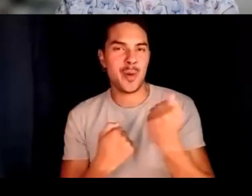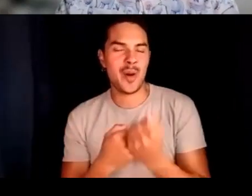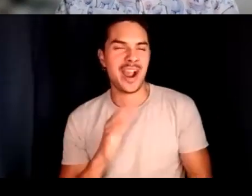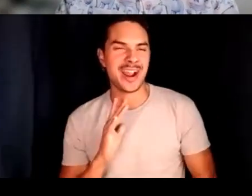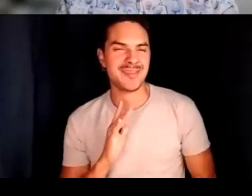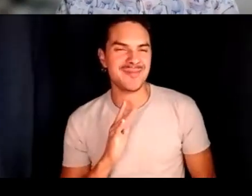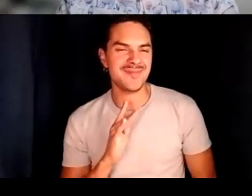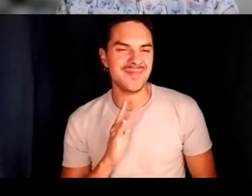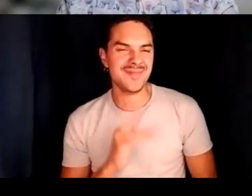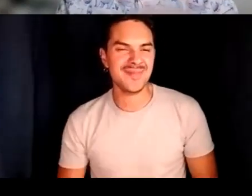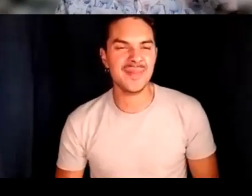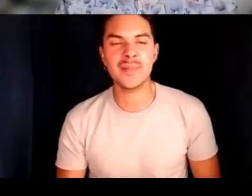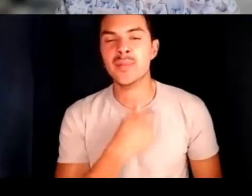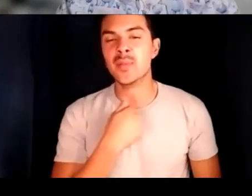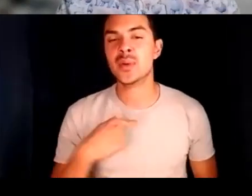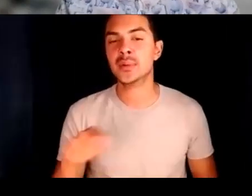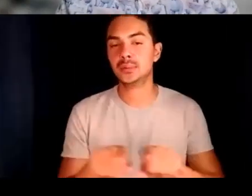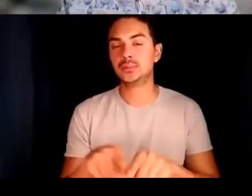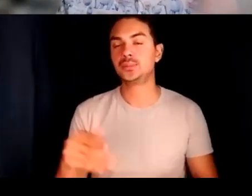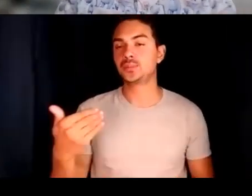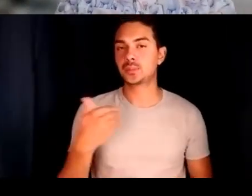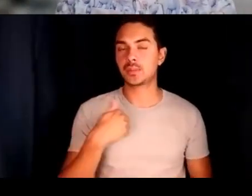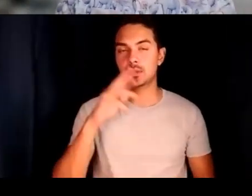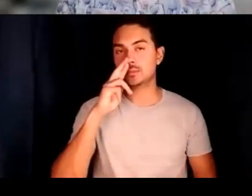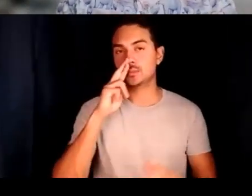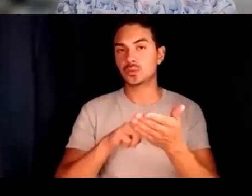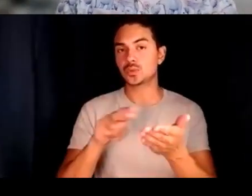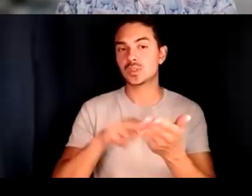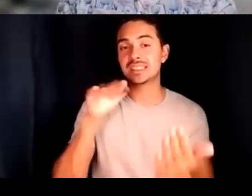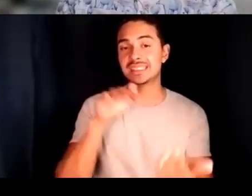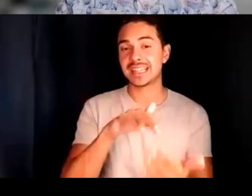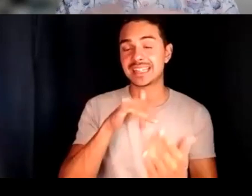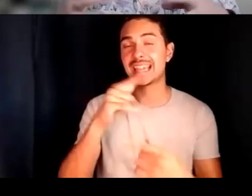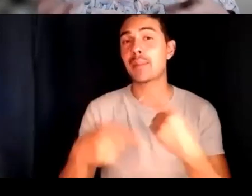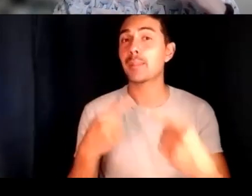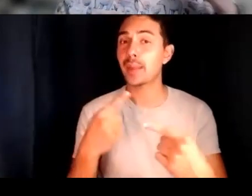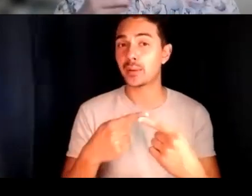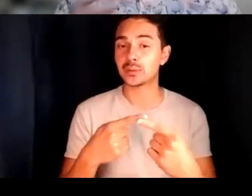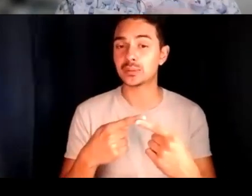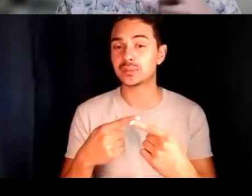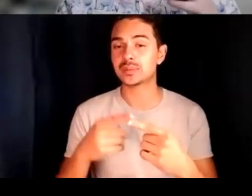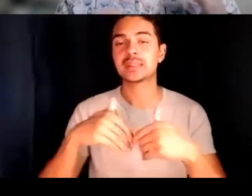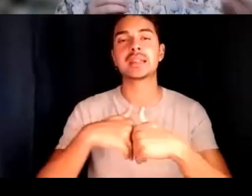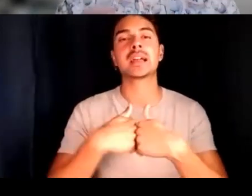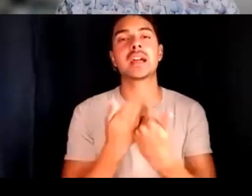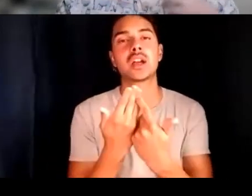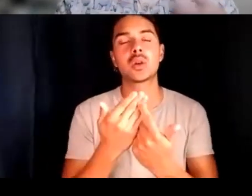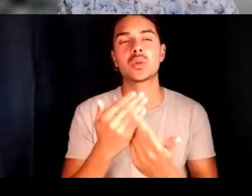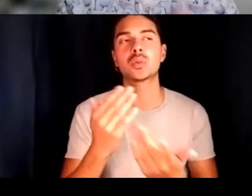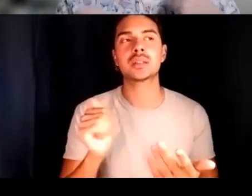And we also have a research study about how collective self-esteem and social support